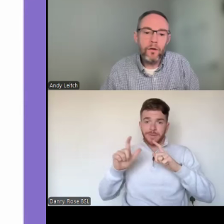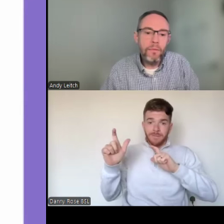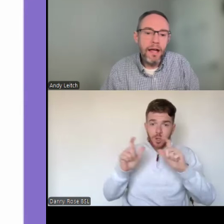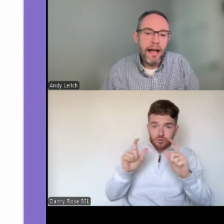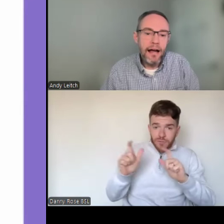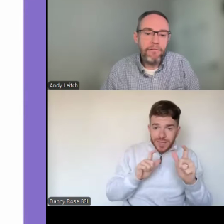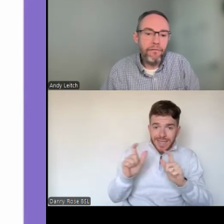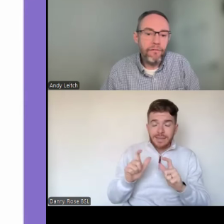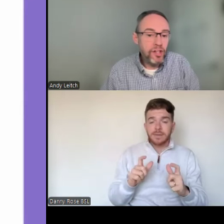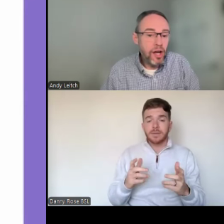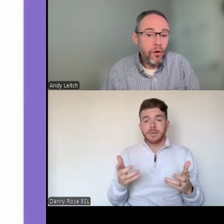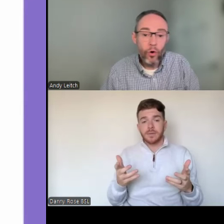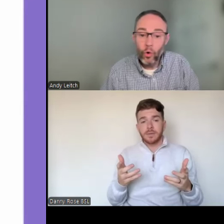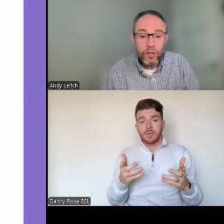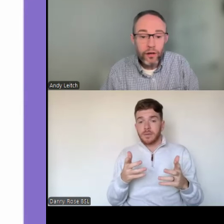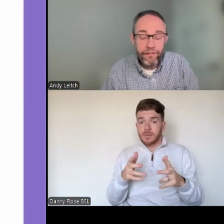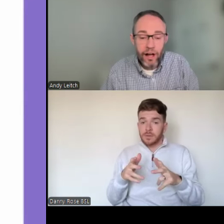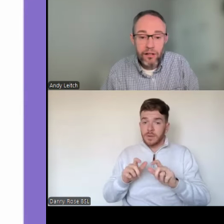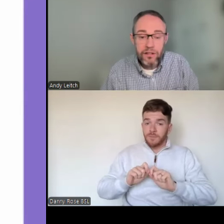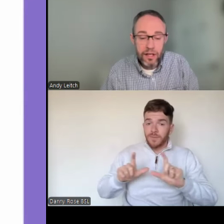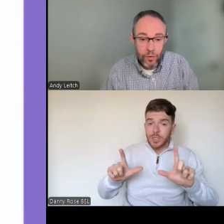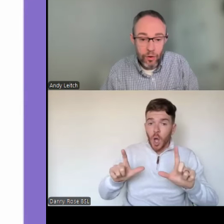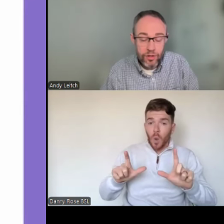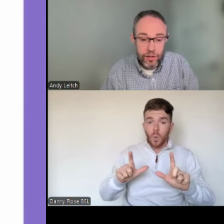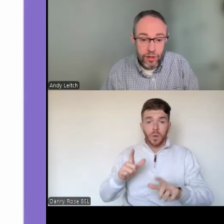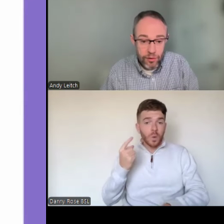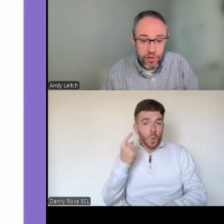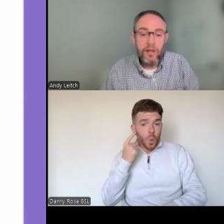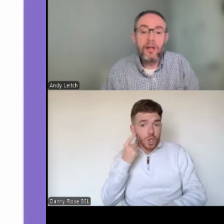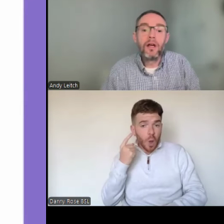You may have video or audio files that you want to use.